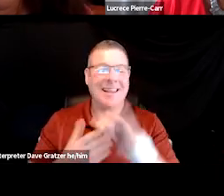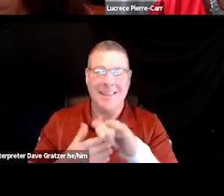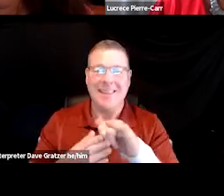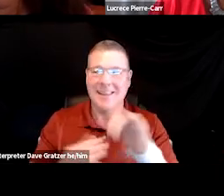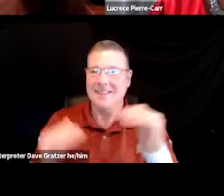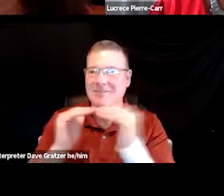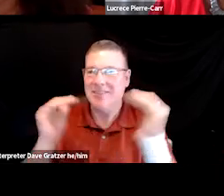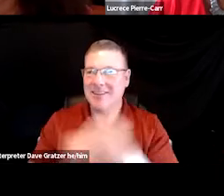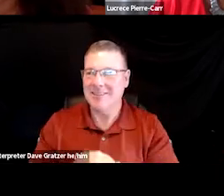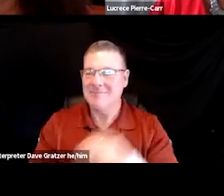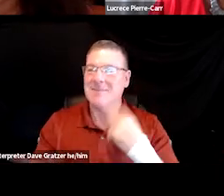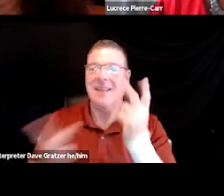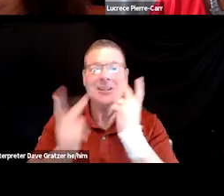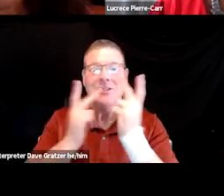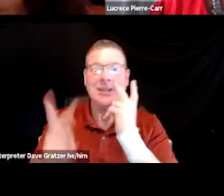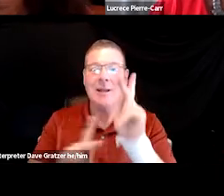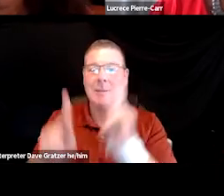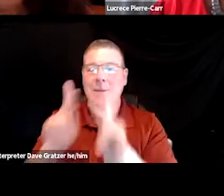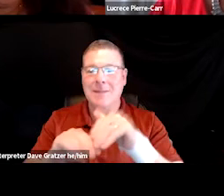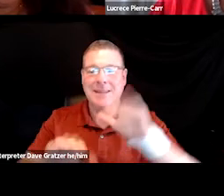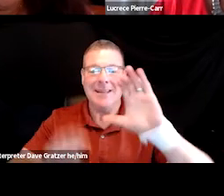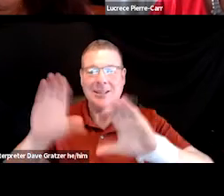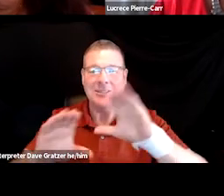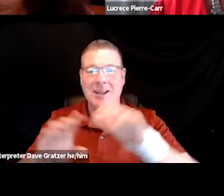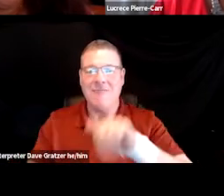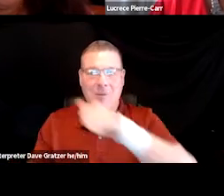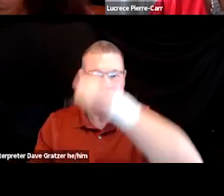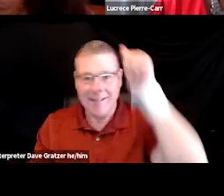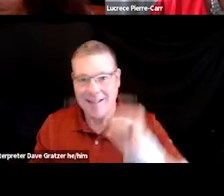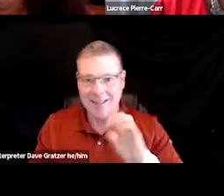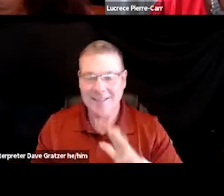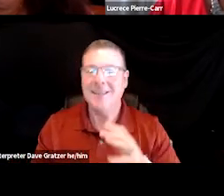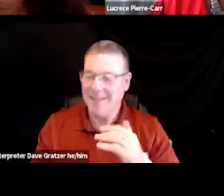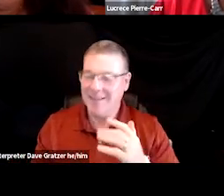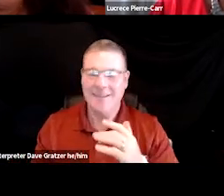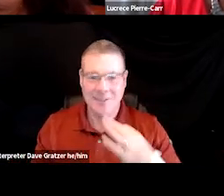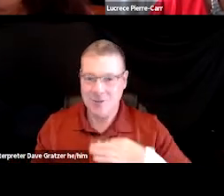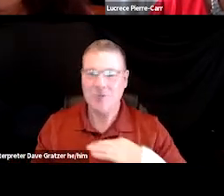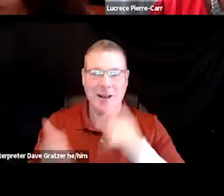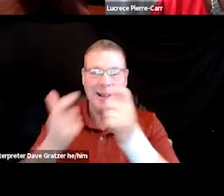You know, I saw some people in the chat from Alaska, who gets credit for being the largest land mass.